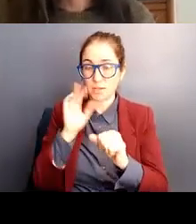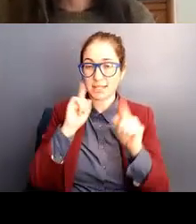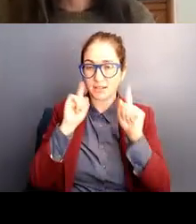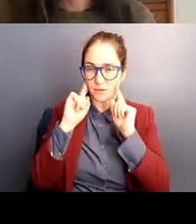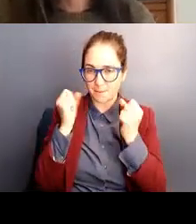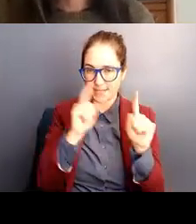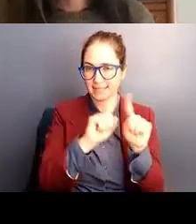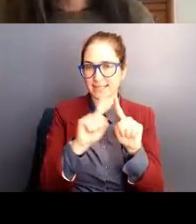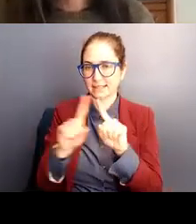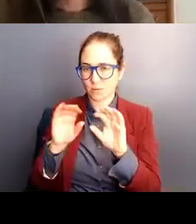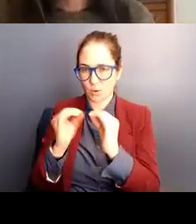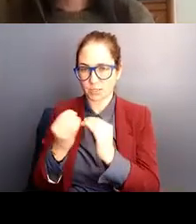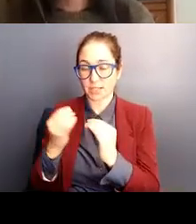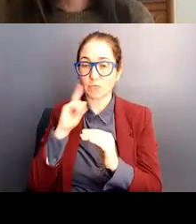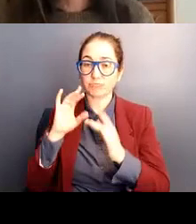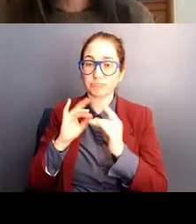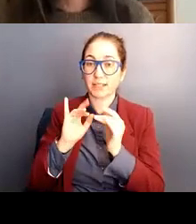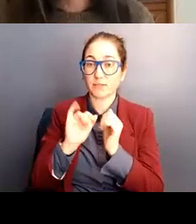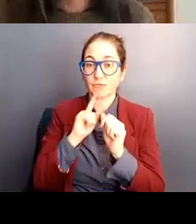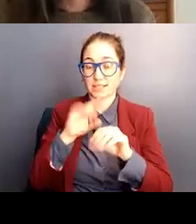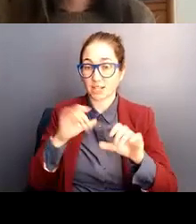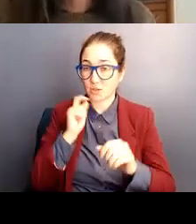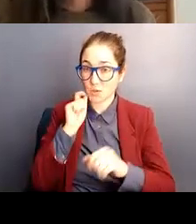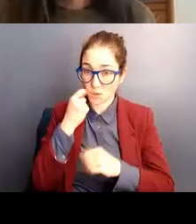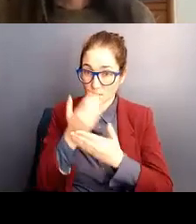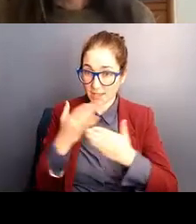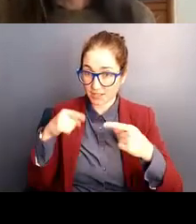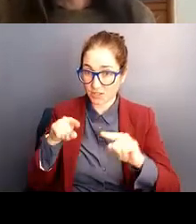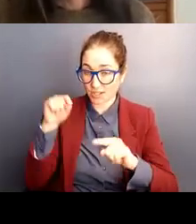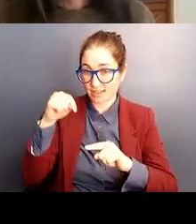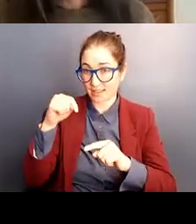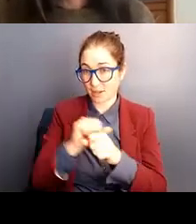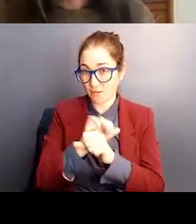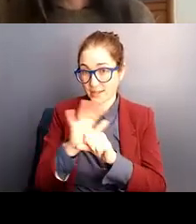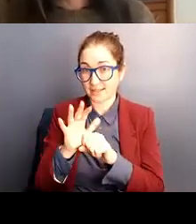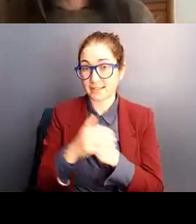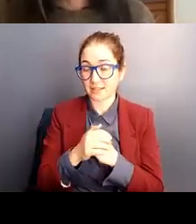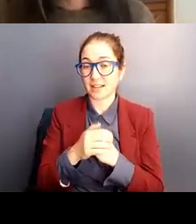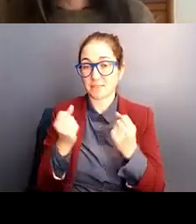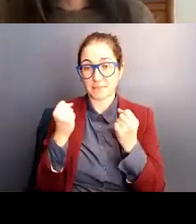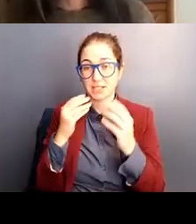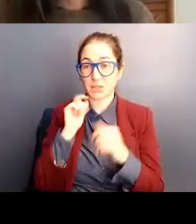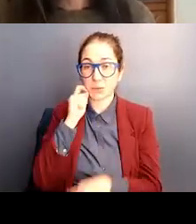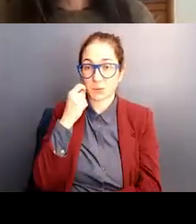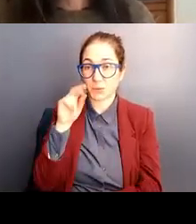that have done really cool things during the pandemic. So a lot of cool virtual programs. And also looking ahead to